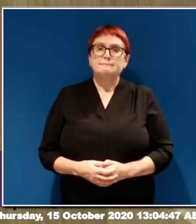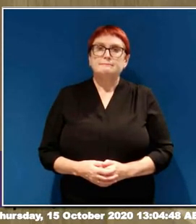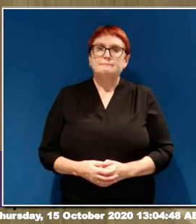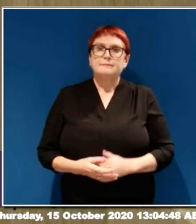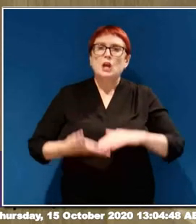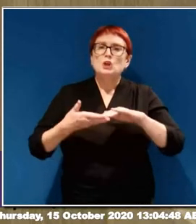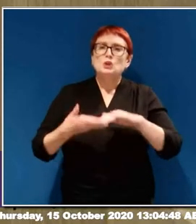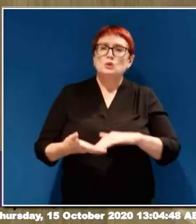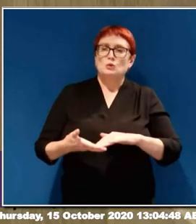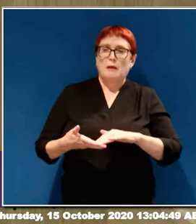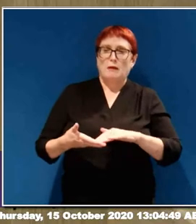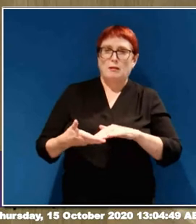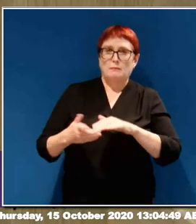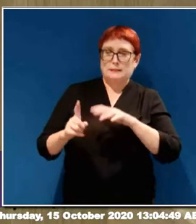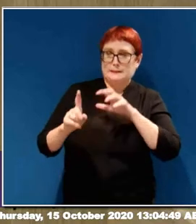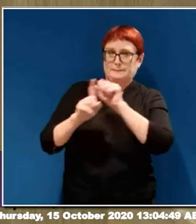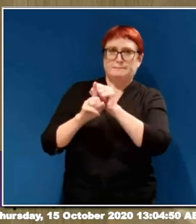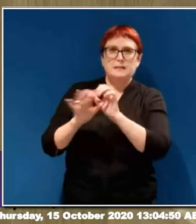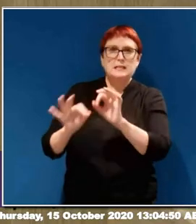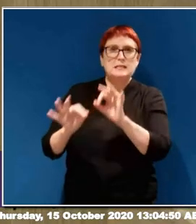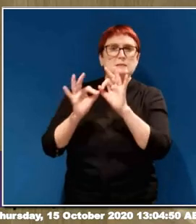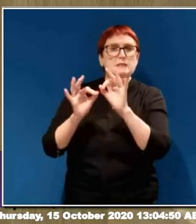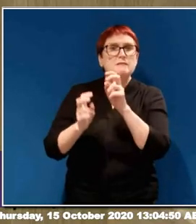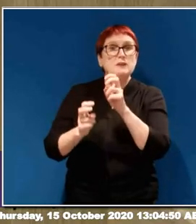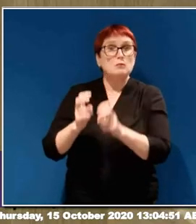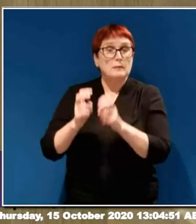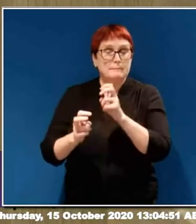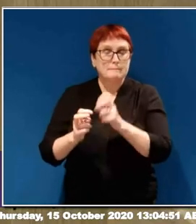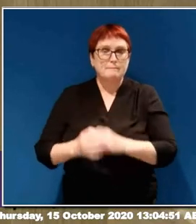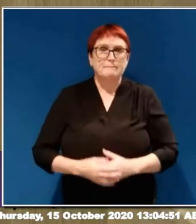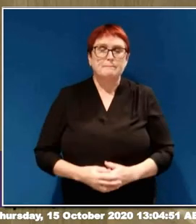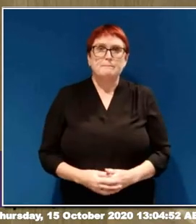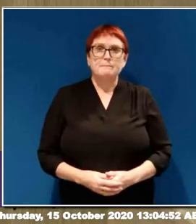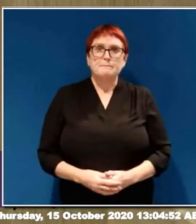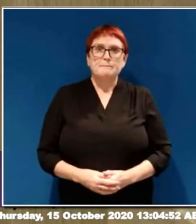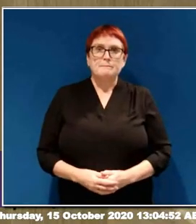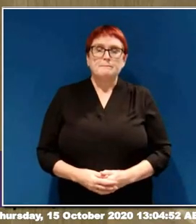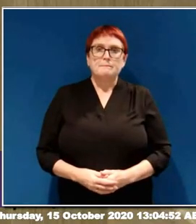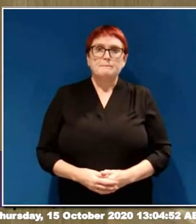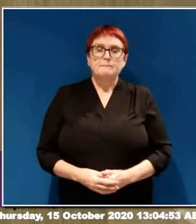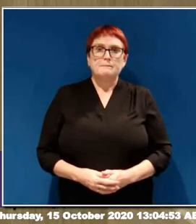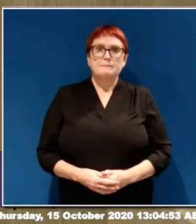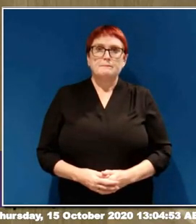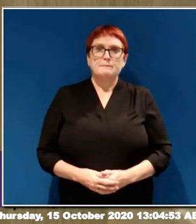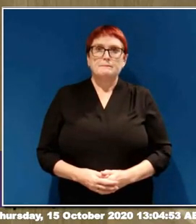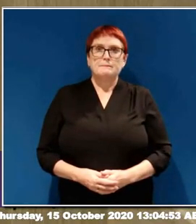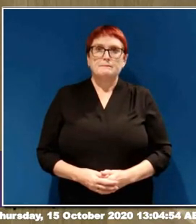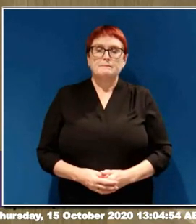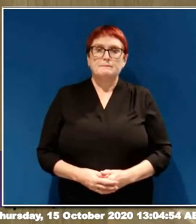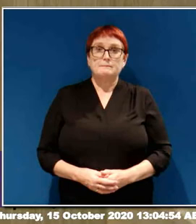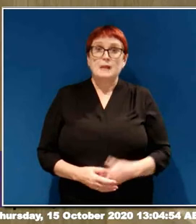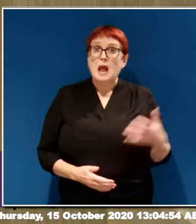There does not have to be any diagnosis of any disability but a recognition of,